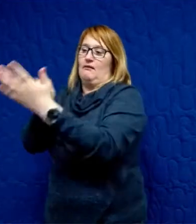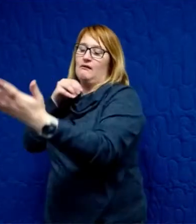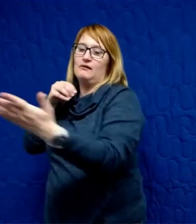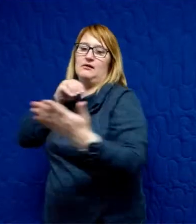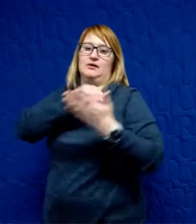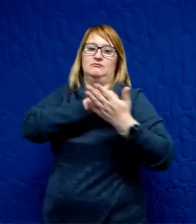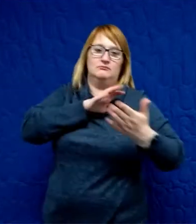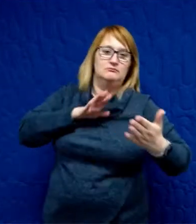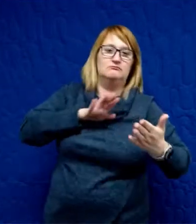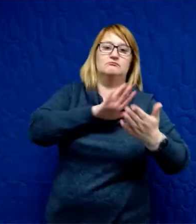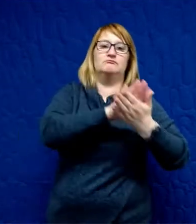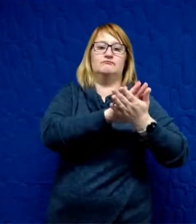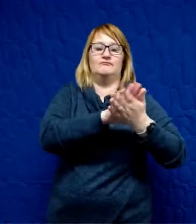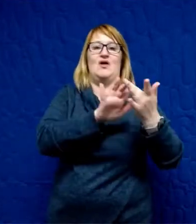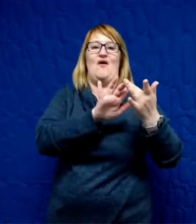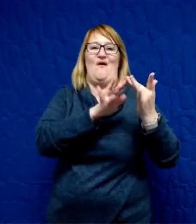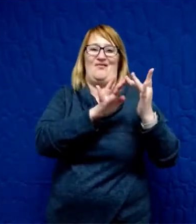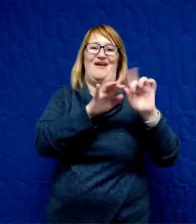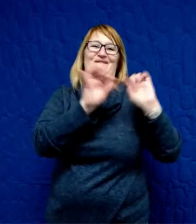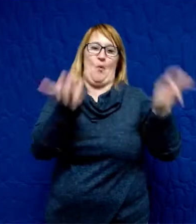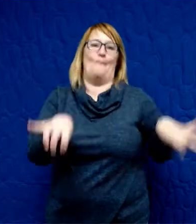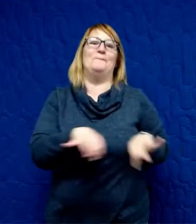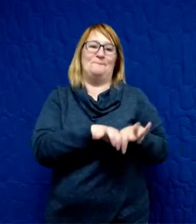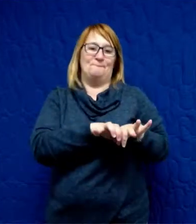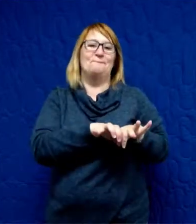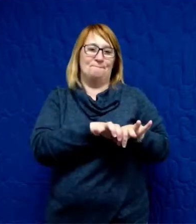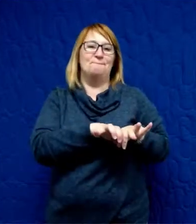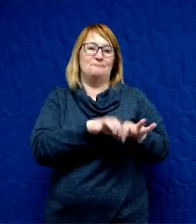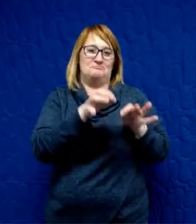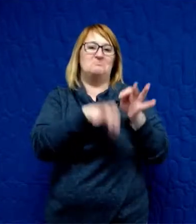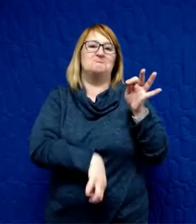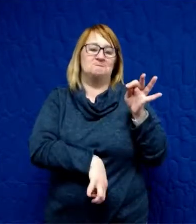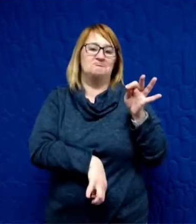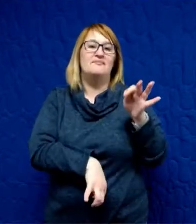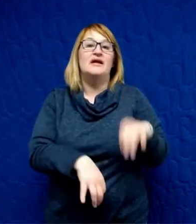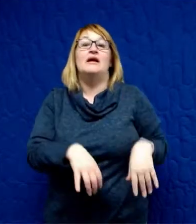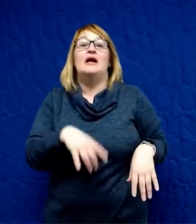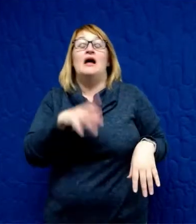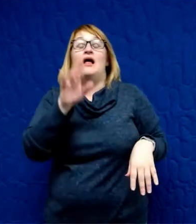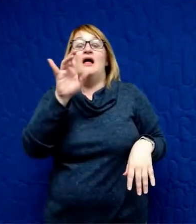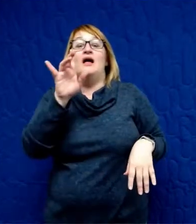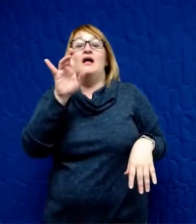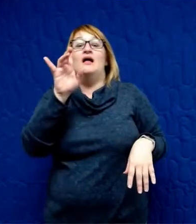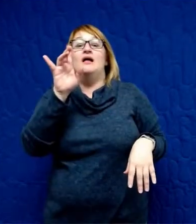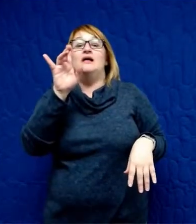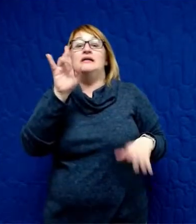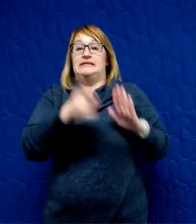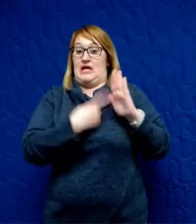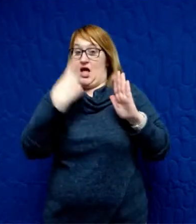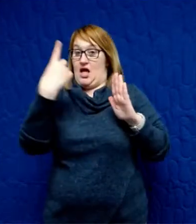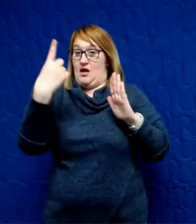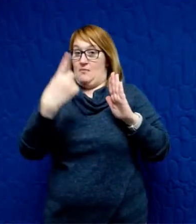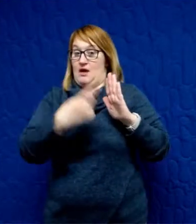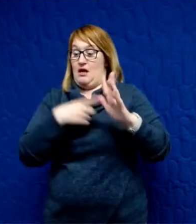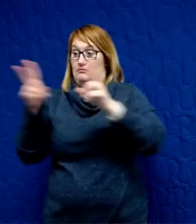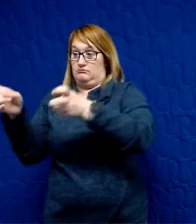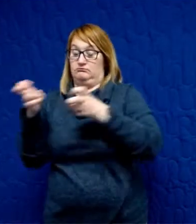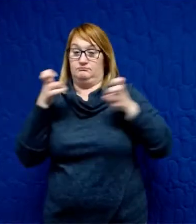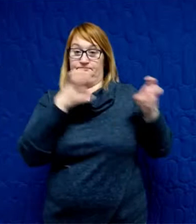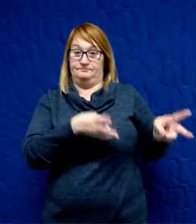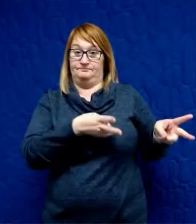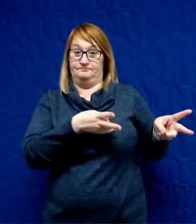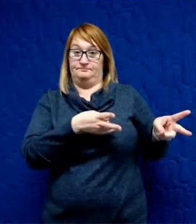responses into the online form. Now when that happens sometimes there are what we